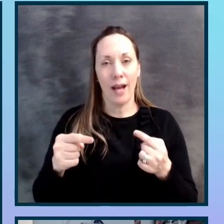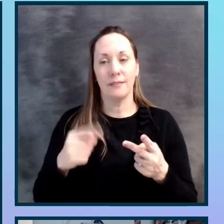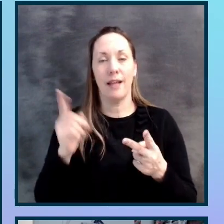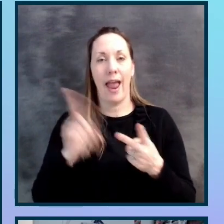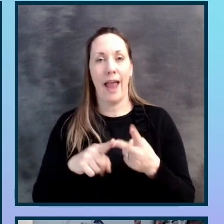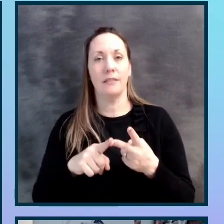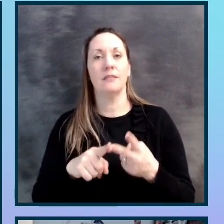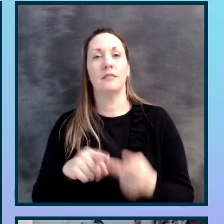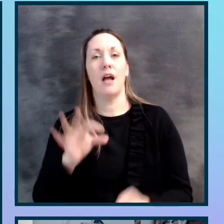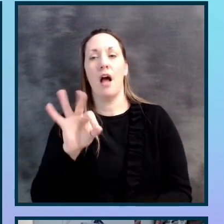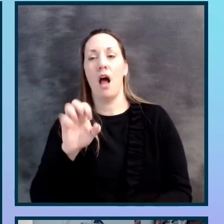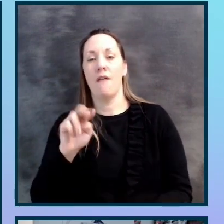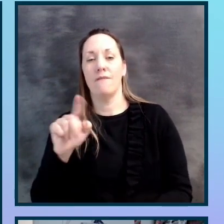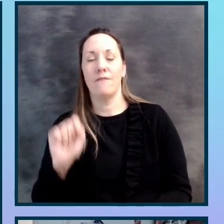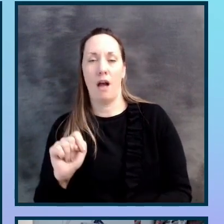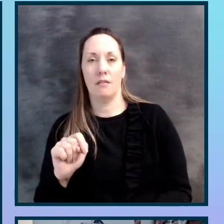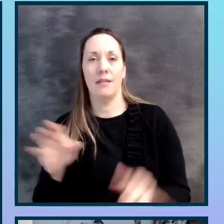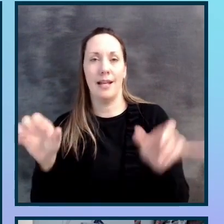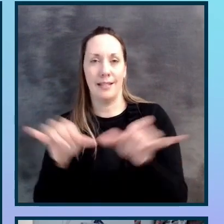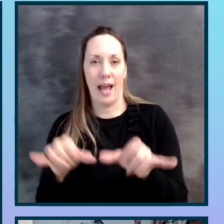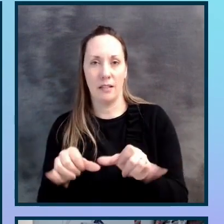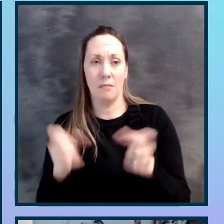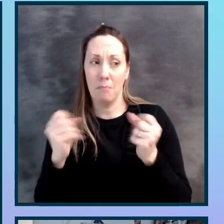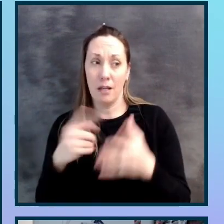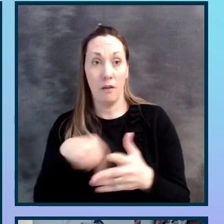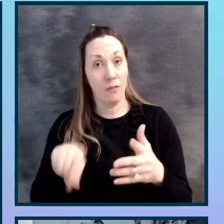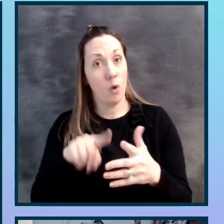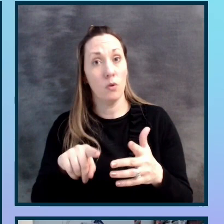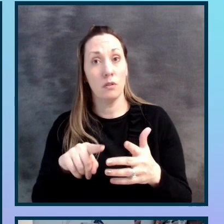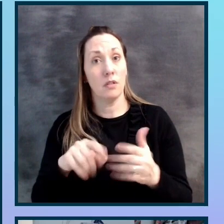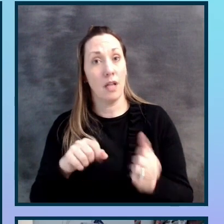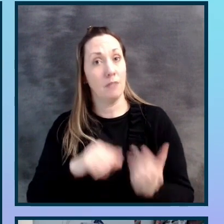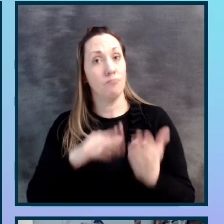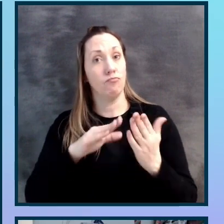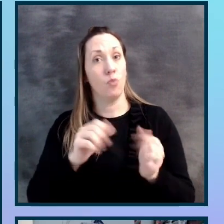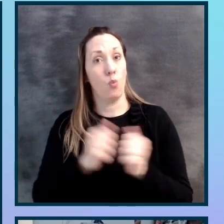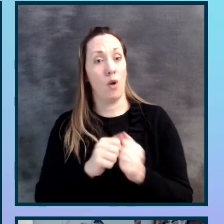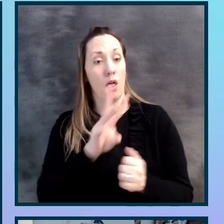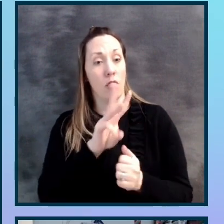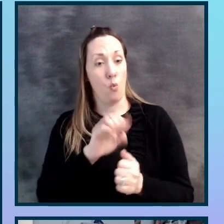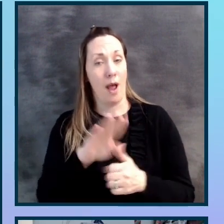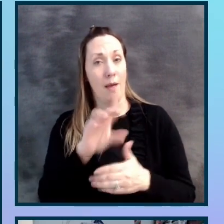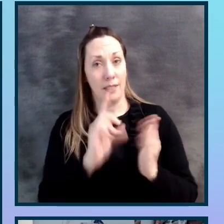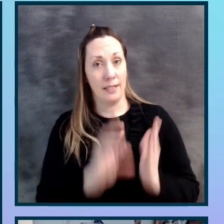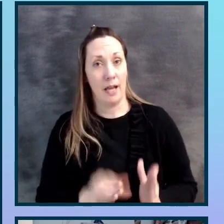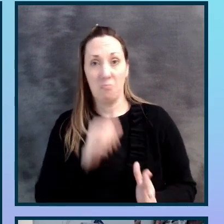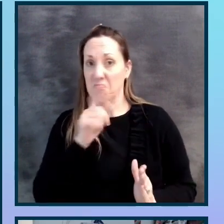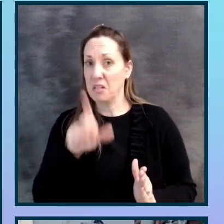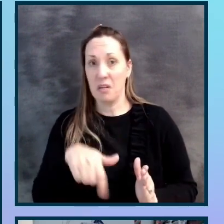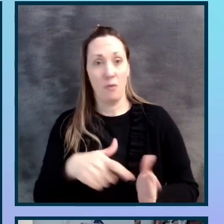And these were issues that could be addressed by our web designers, didn't even require a software engineer.